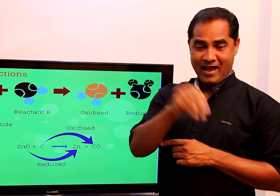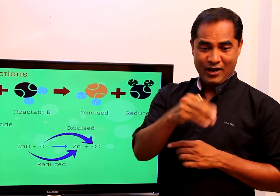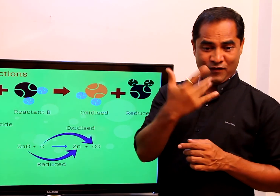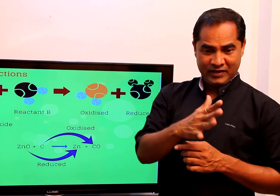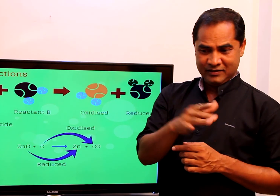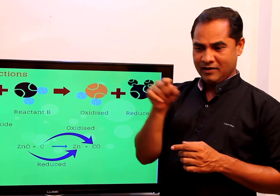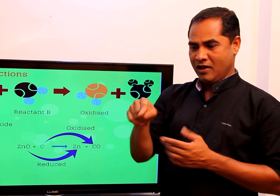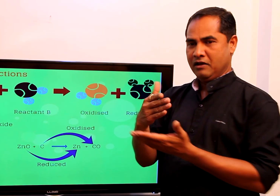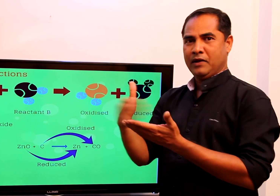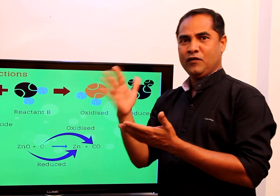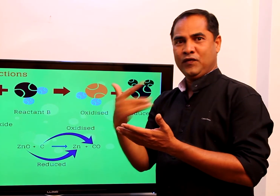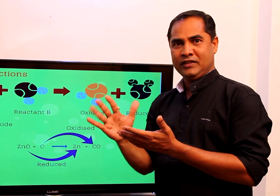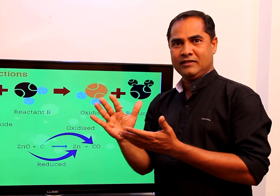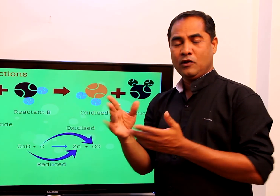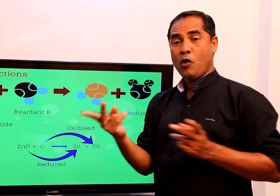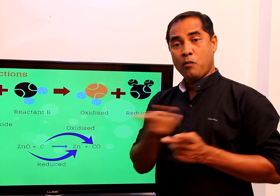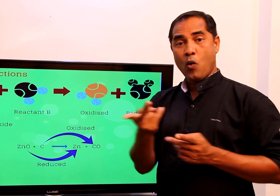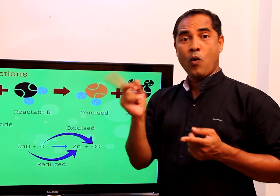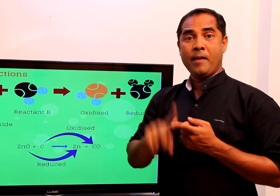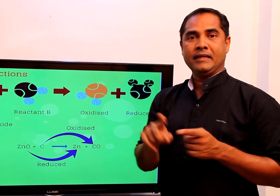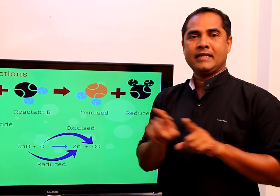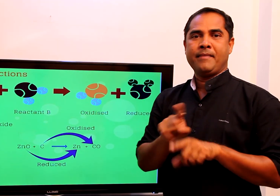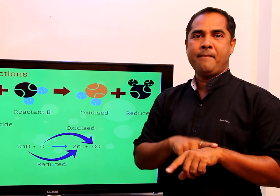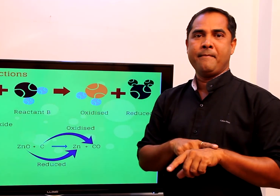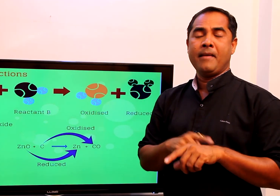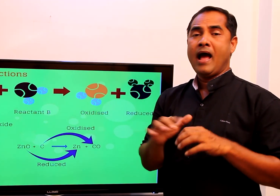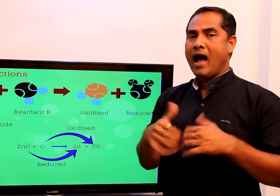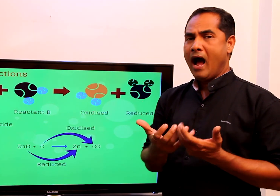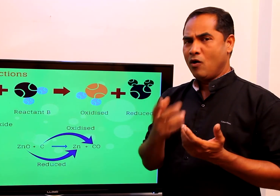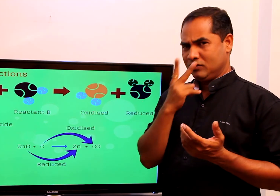time - the oxidation as well as reduction both are happening at the same time,